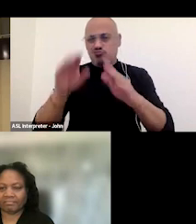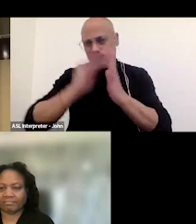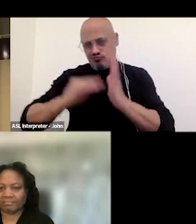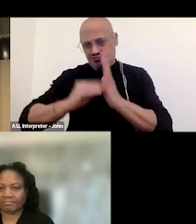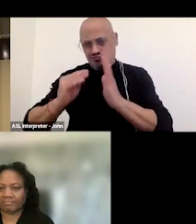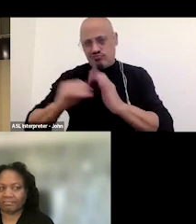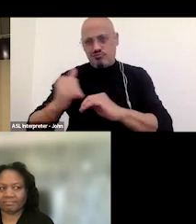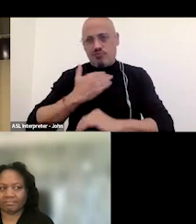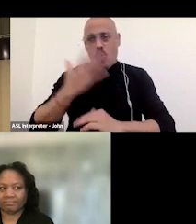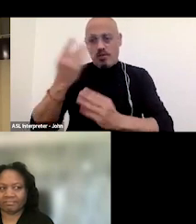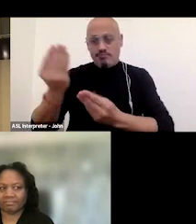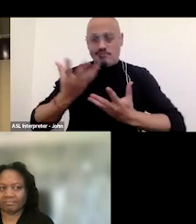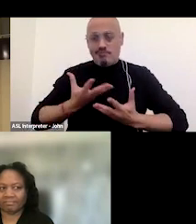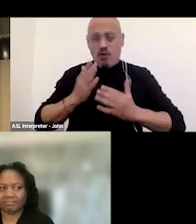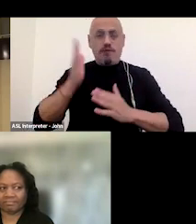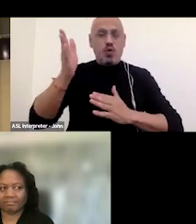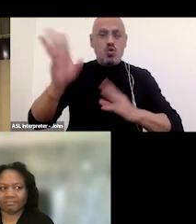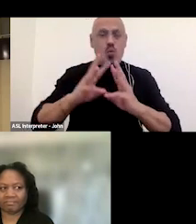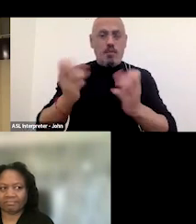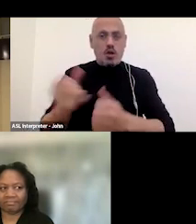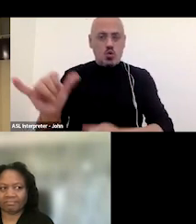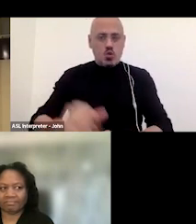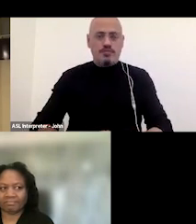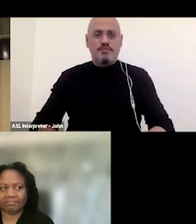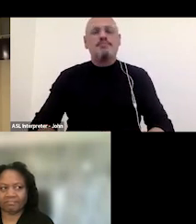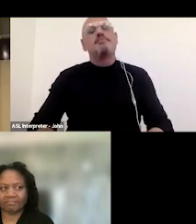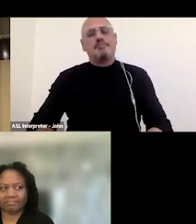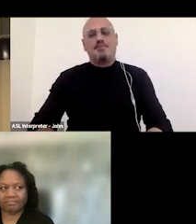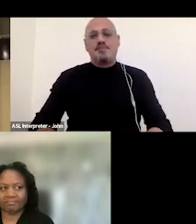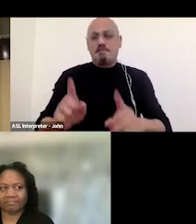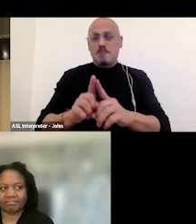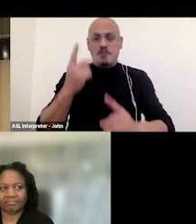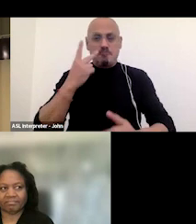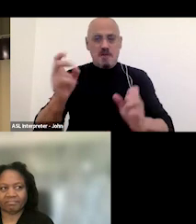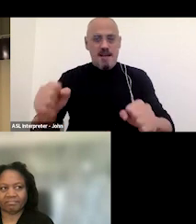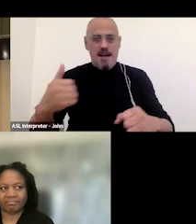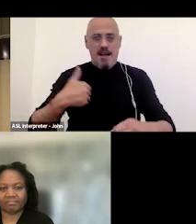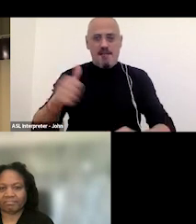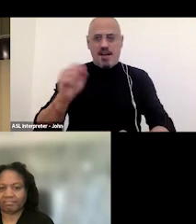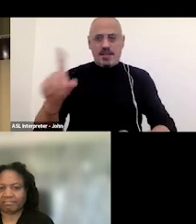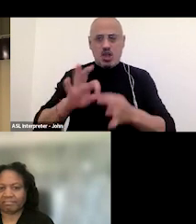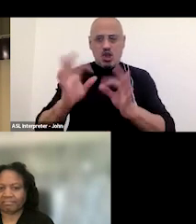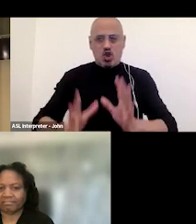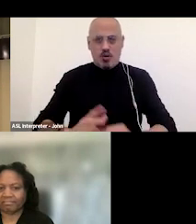as it informs future webinars as well. So, also, as you can see, we have ASL interpretation,